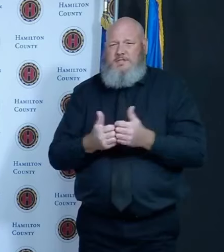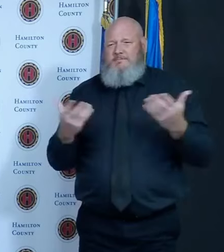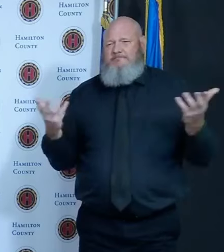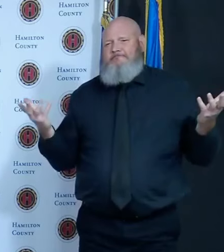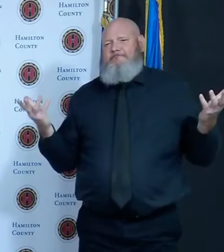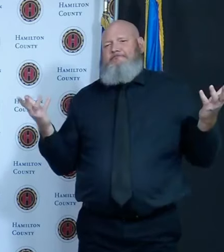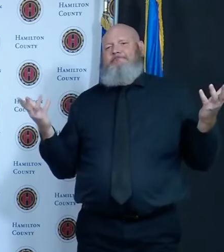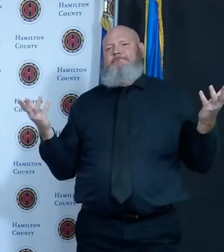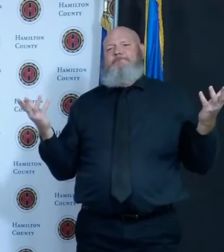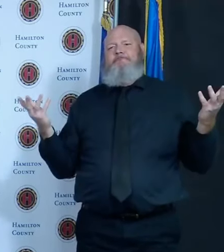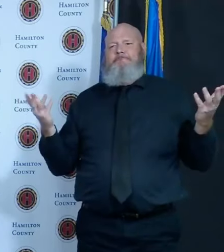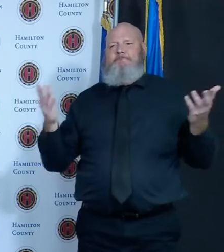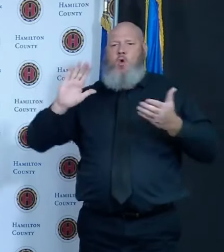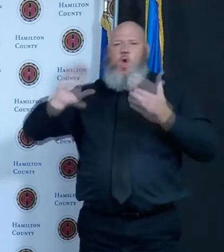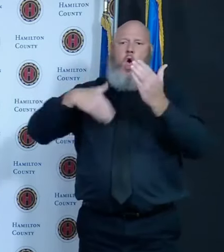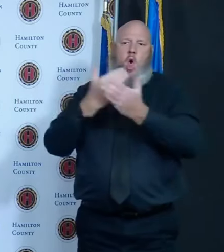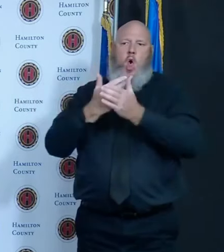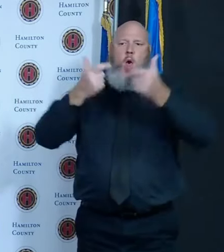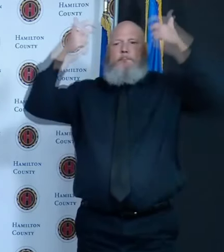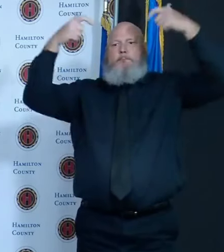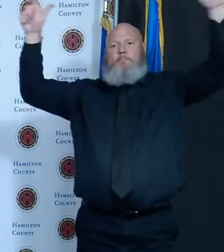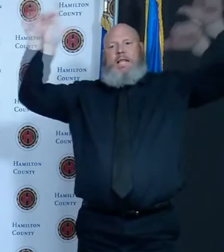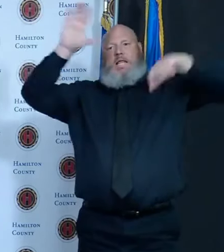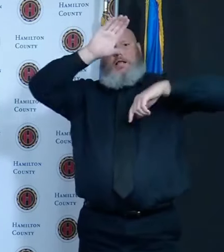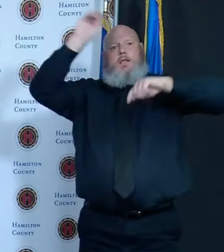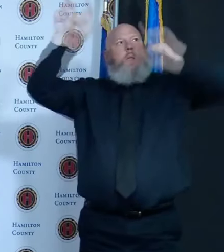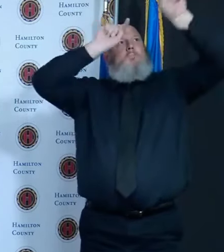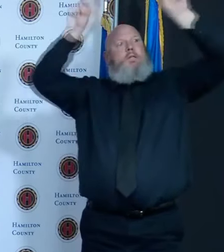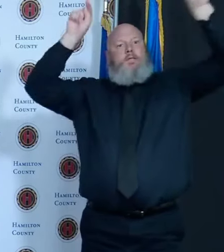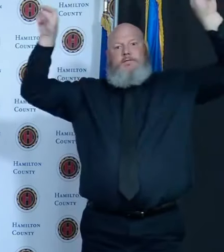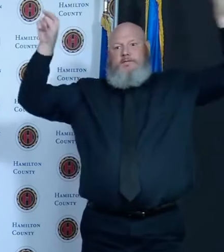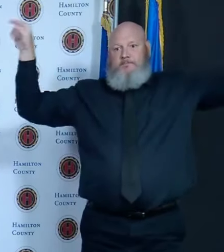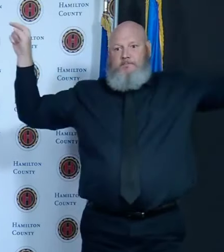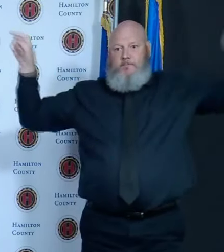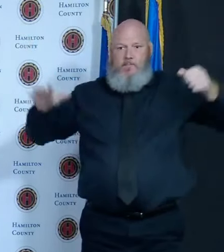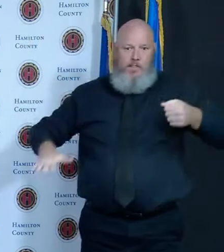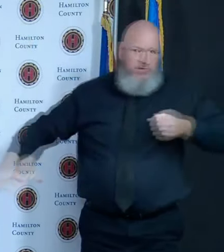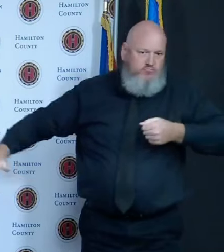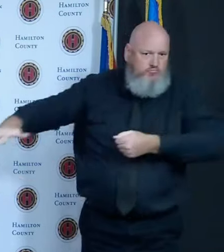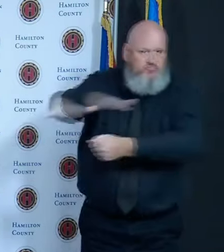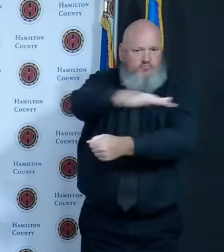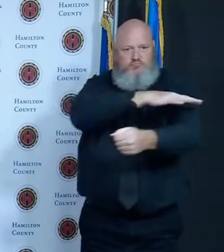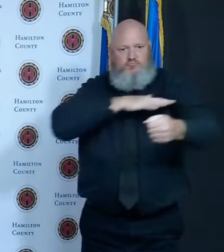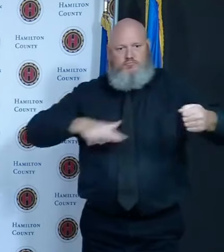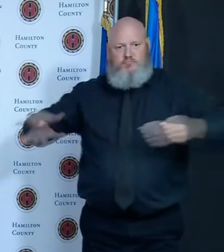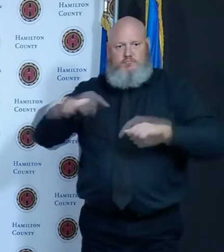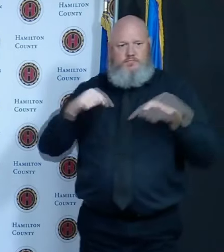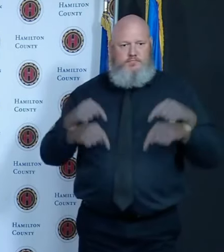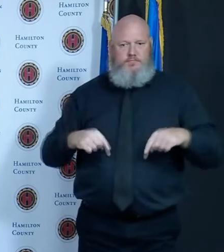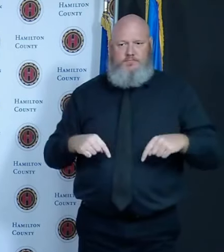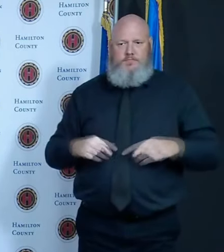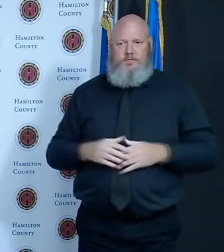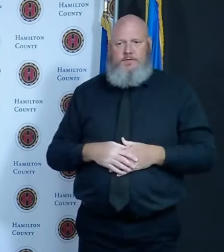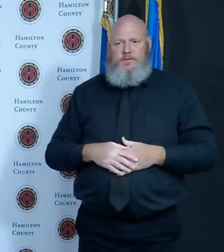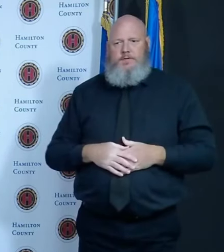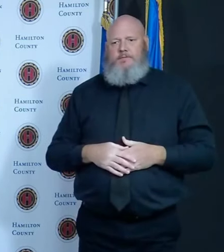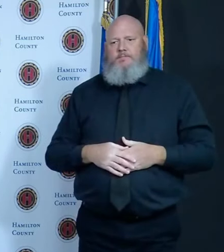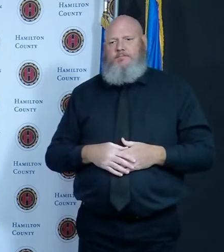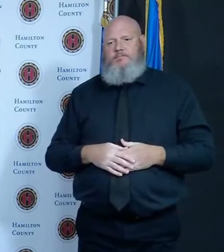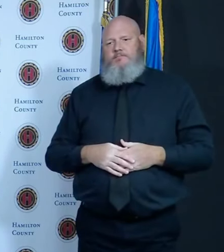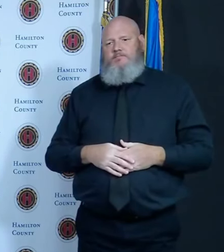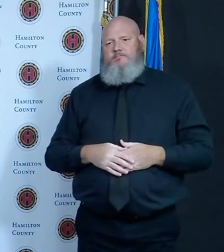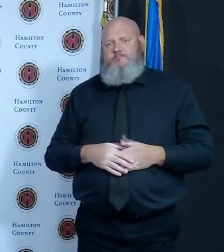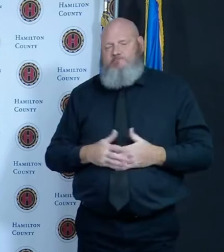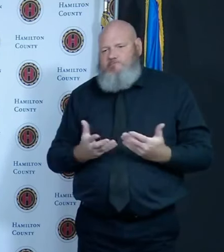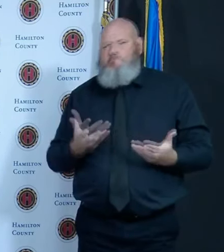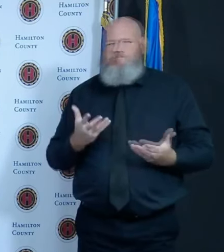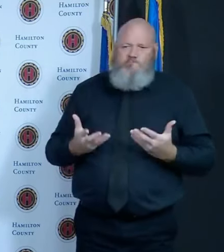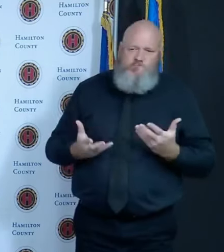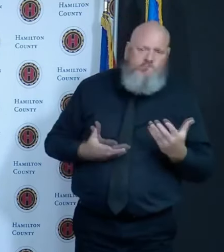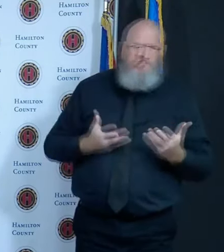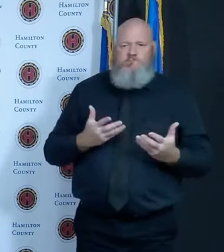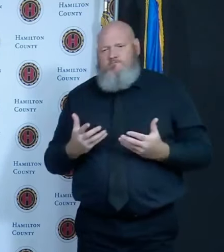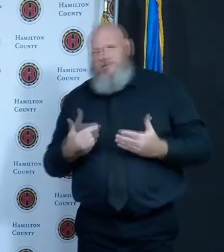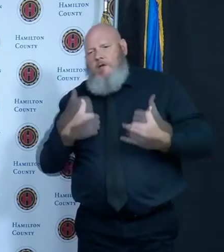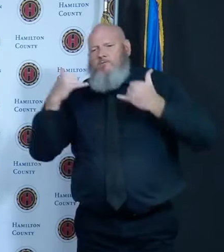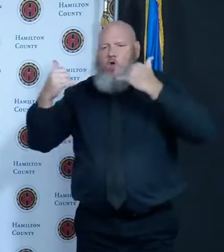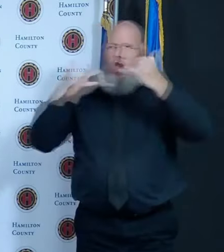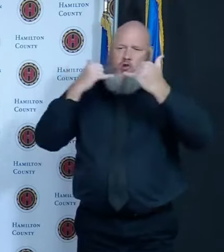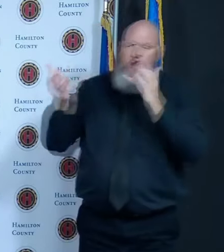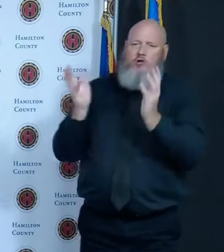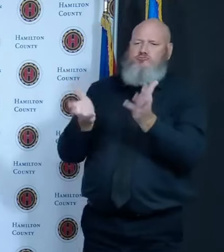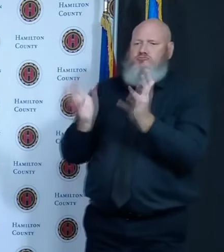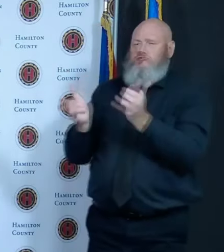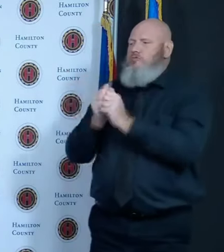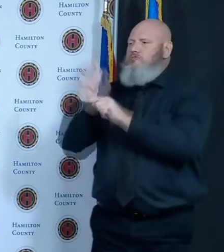in the area in the region we have had conversations with some of them and they are